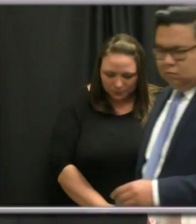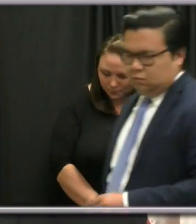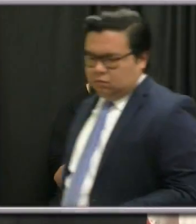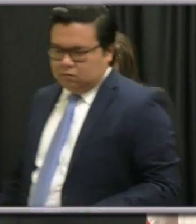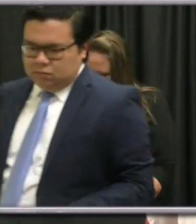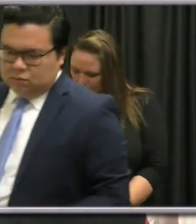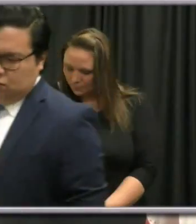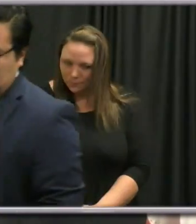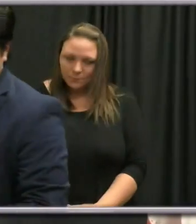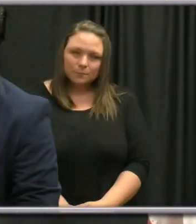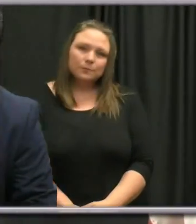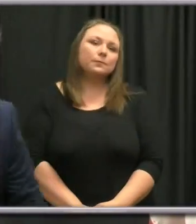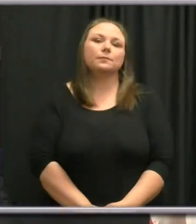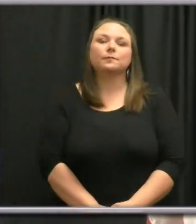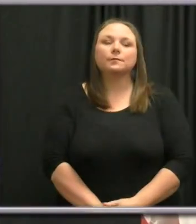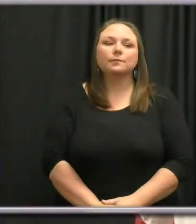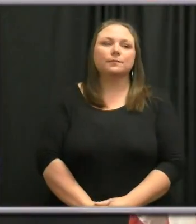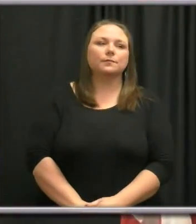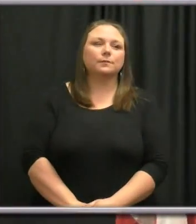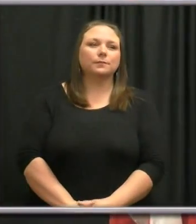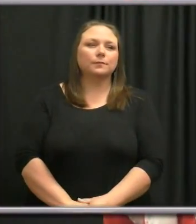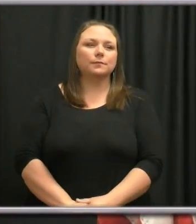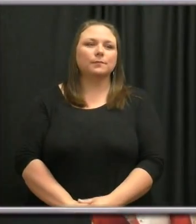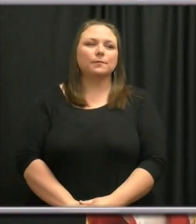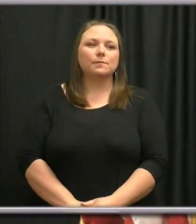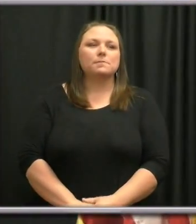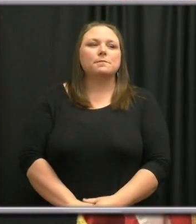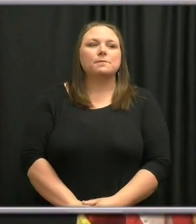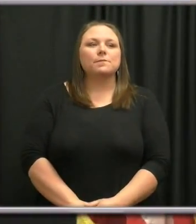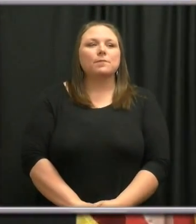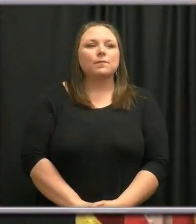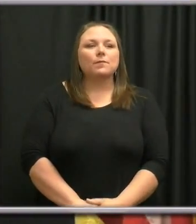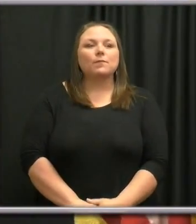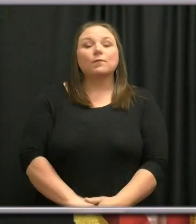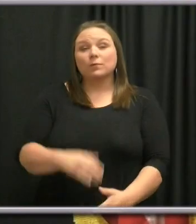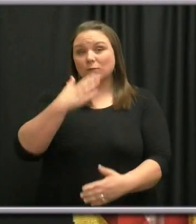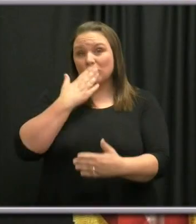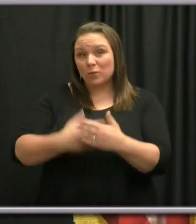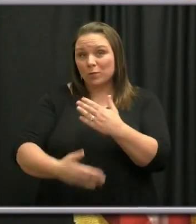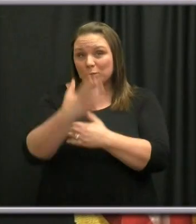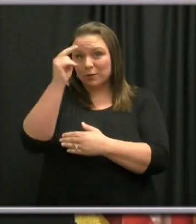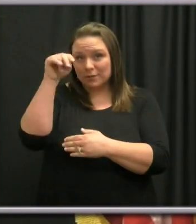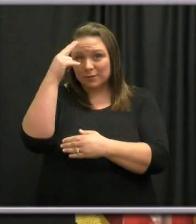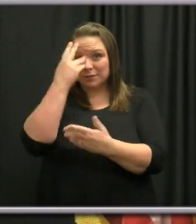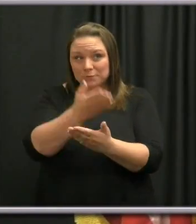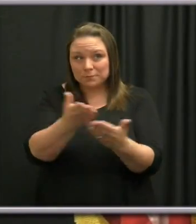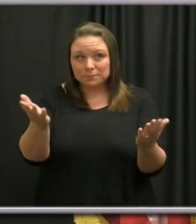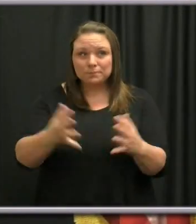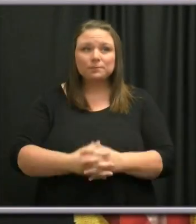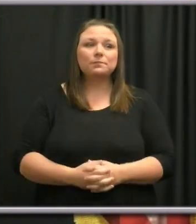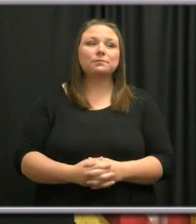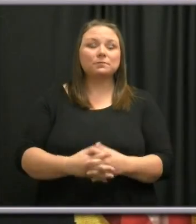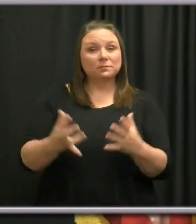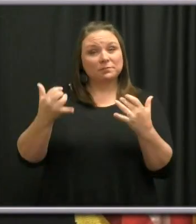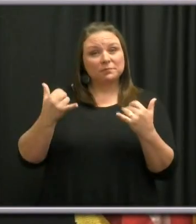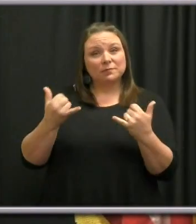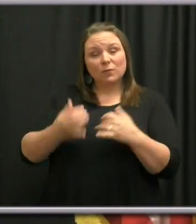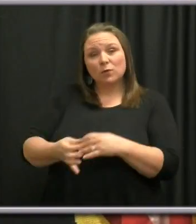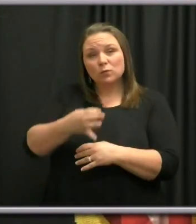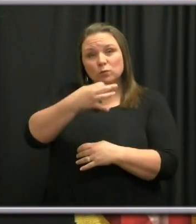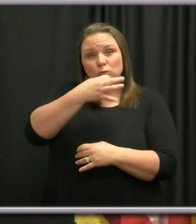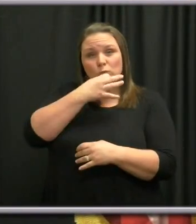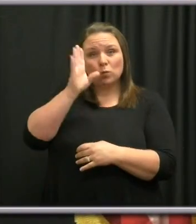NOW BEGIN WITH MAYOR JOHN